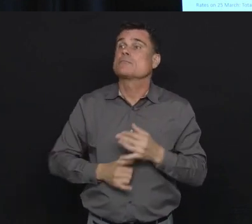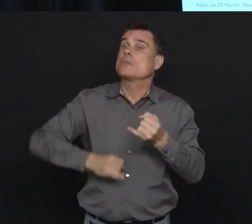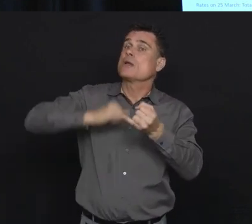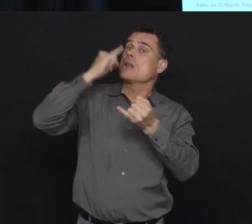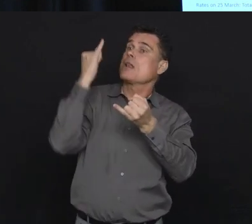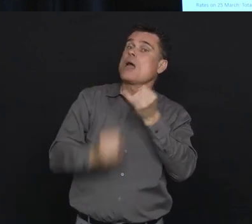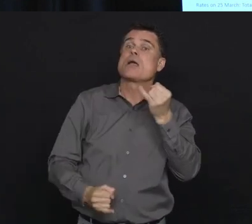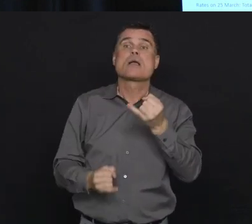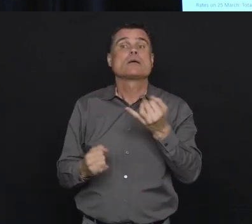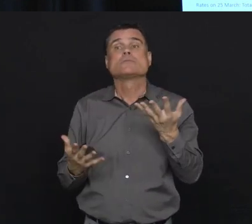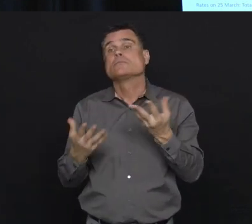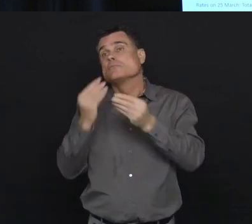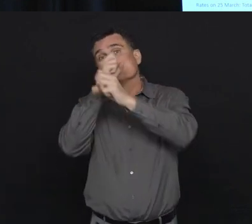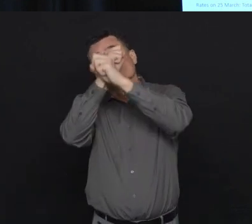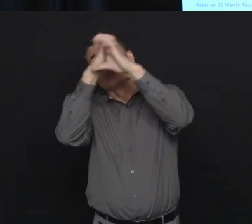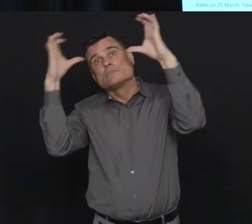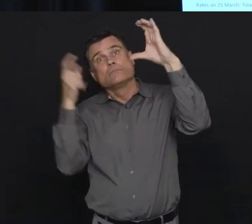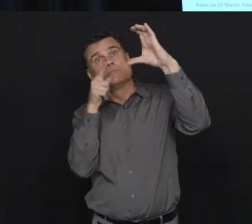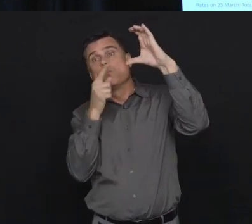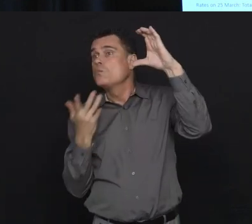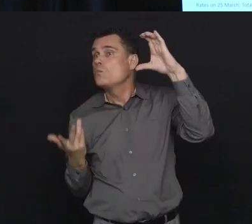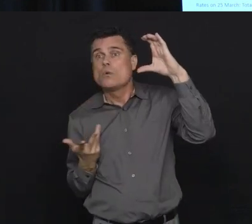and these are approximation